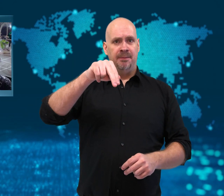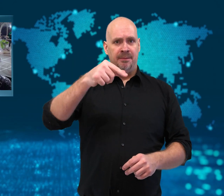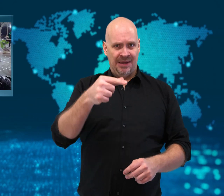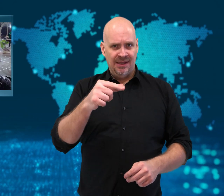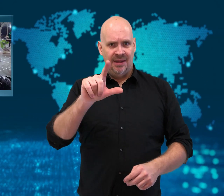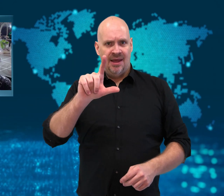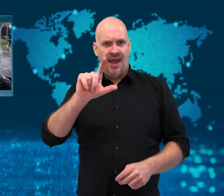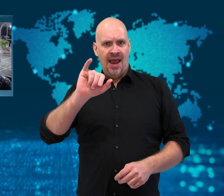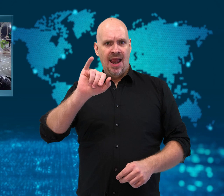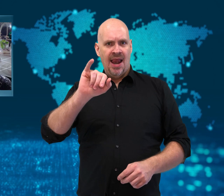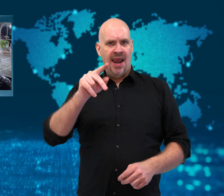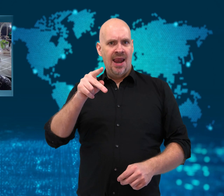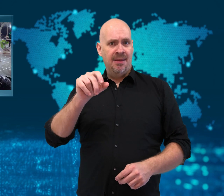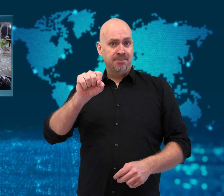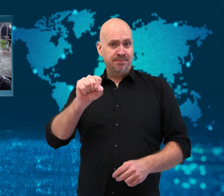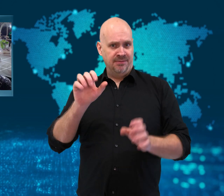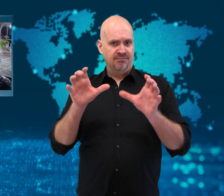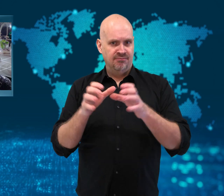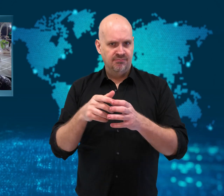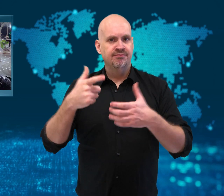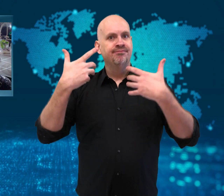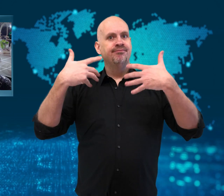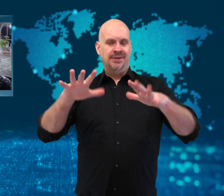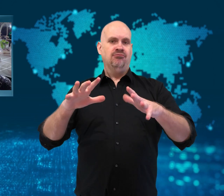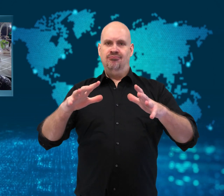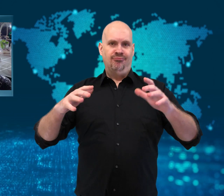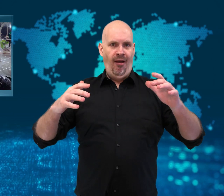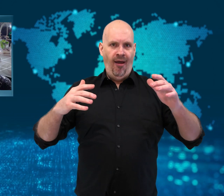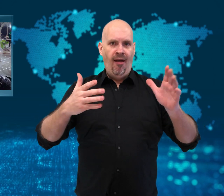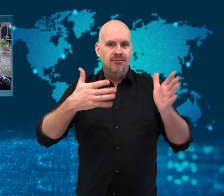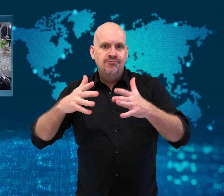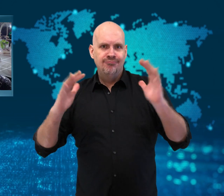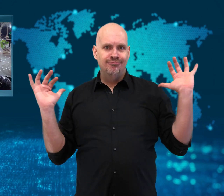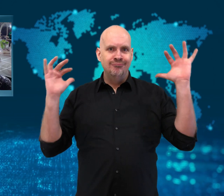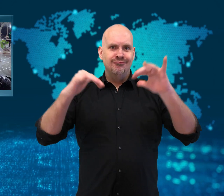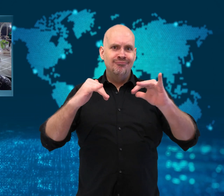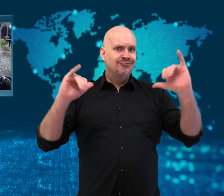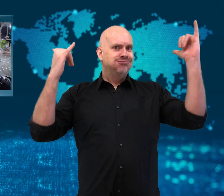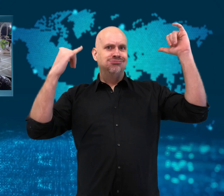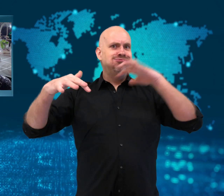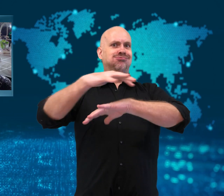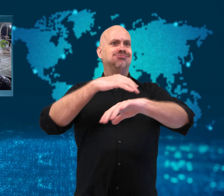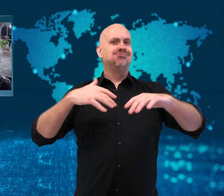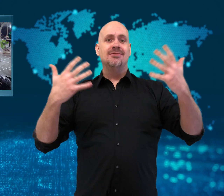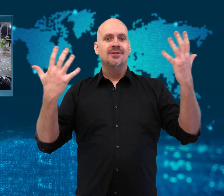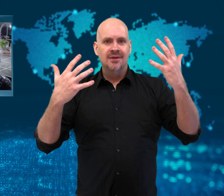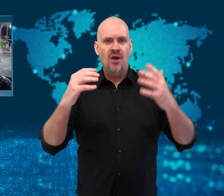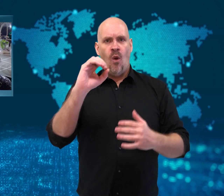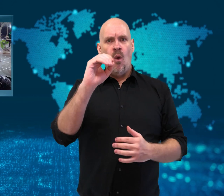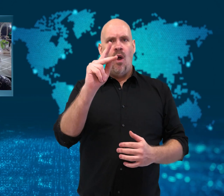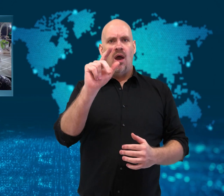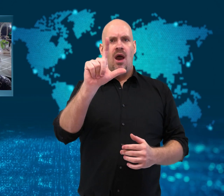hosted an unique concert in Oklahoma, United States.